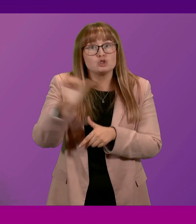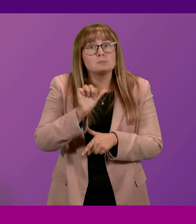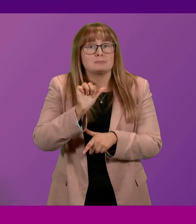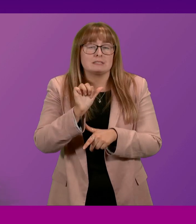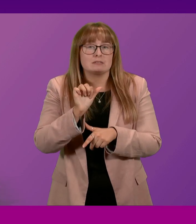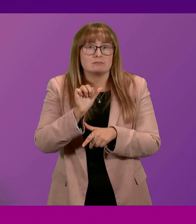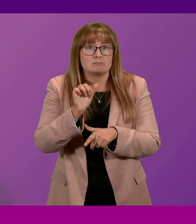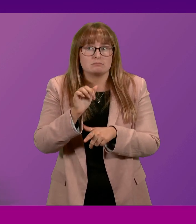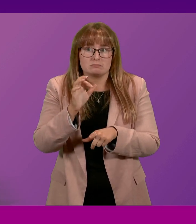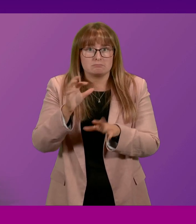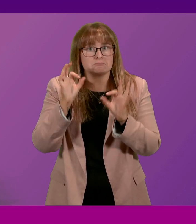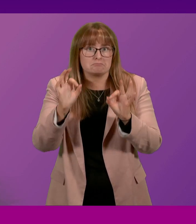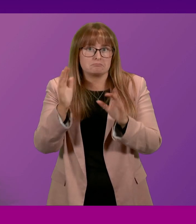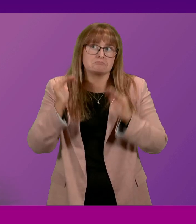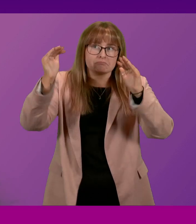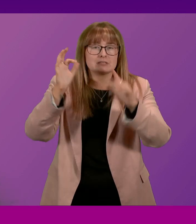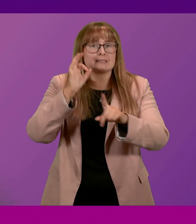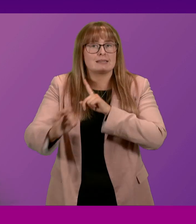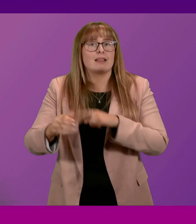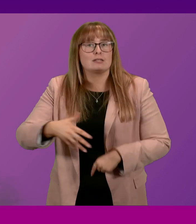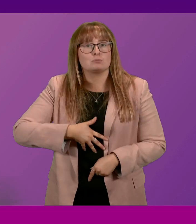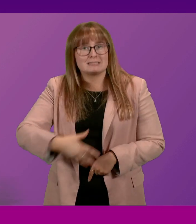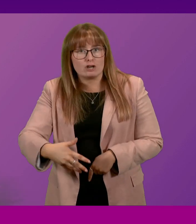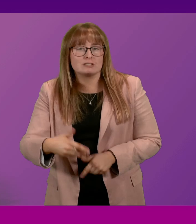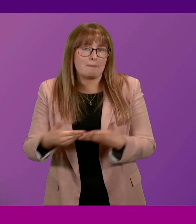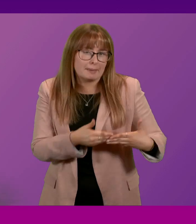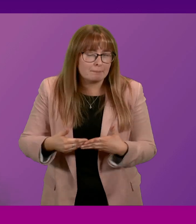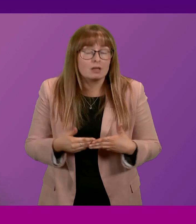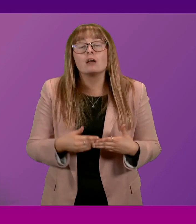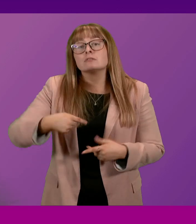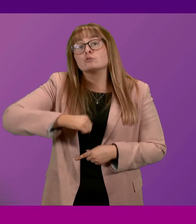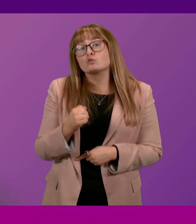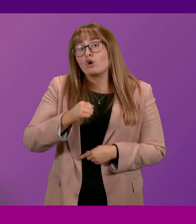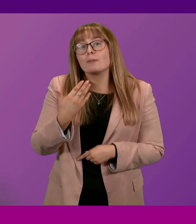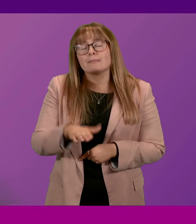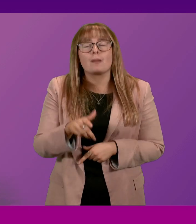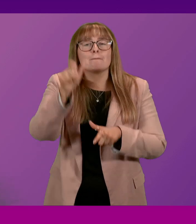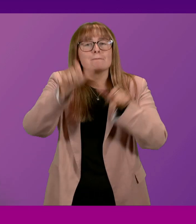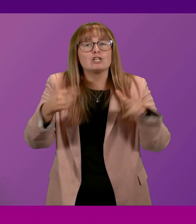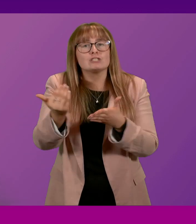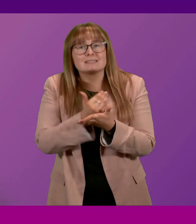for maternity services. We have taken forward the Scottish patient safety programme perinatal